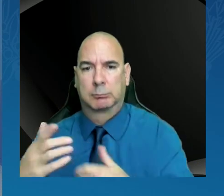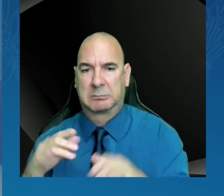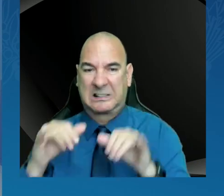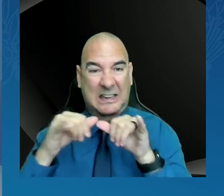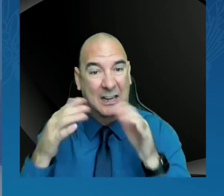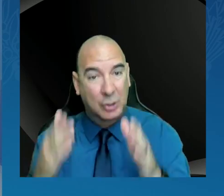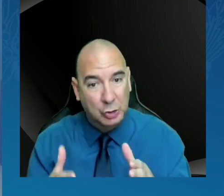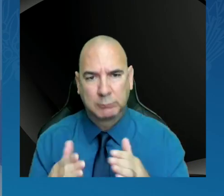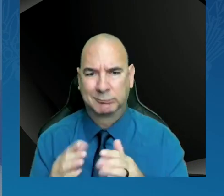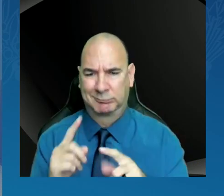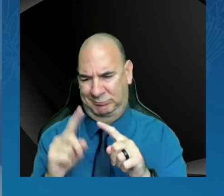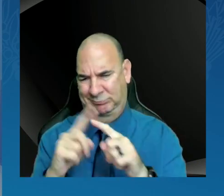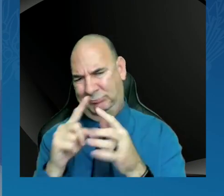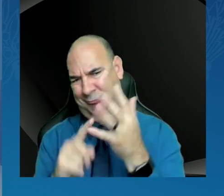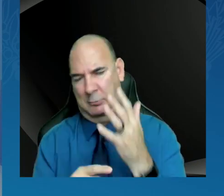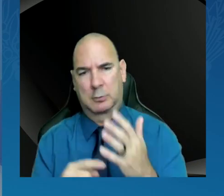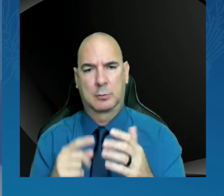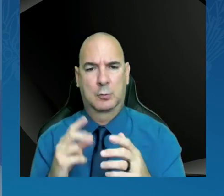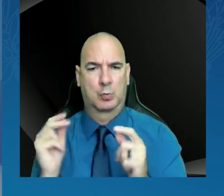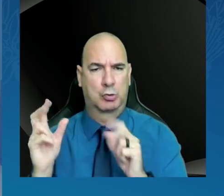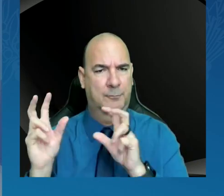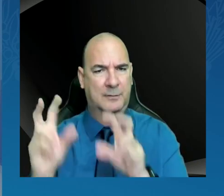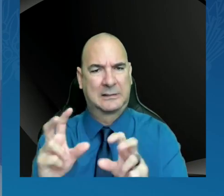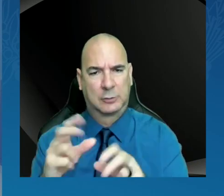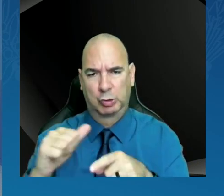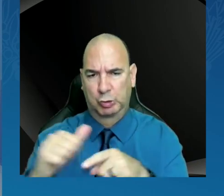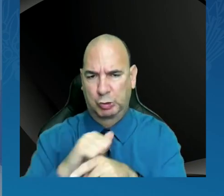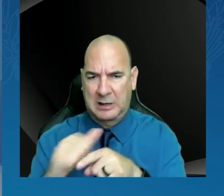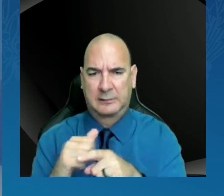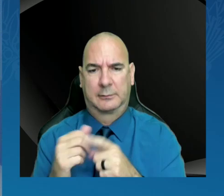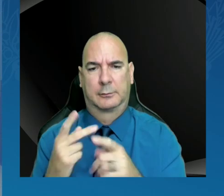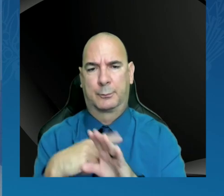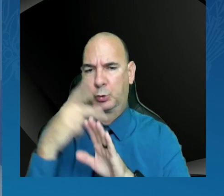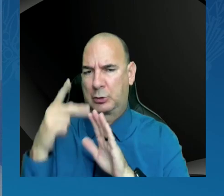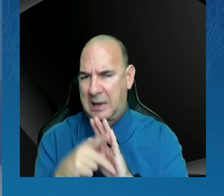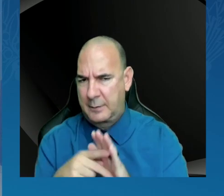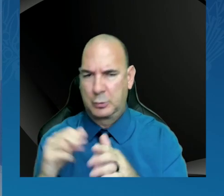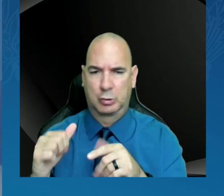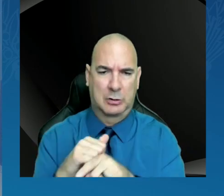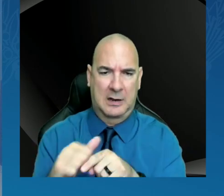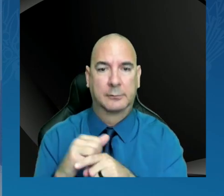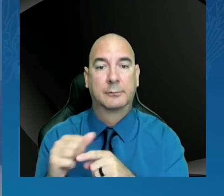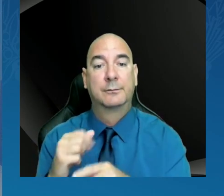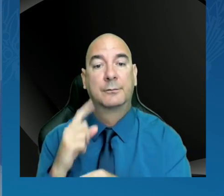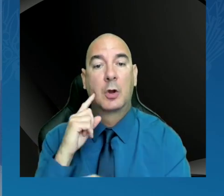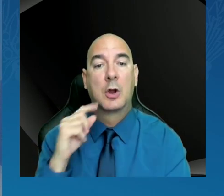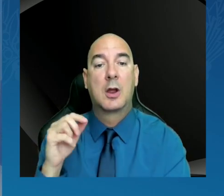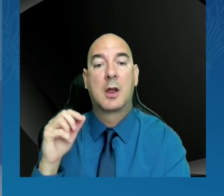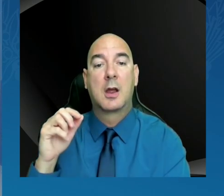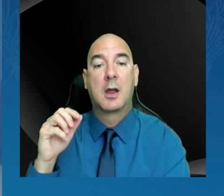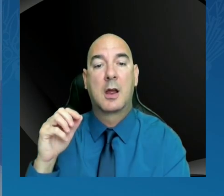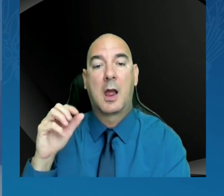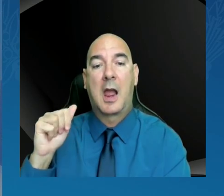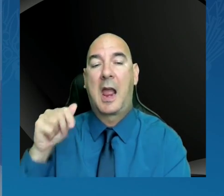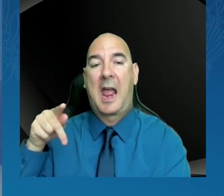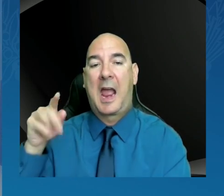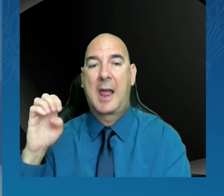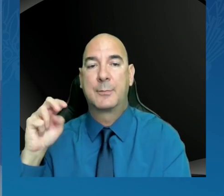and apprenticeships that give workers the skills they need to take on the jobs with better wages and better benefits --